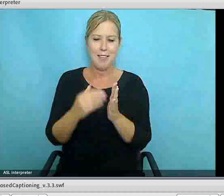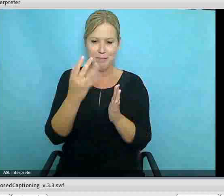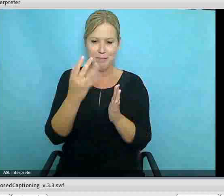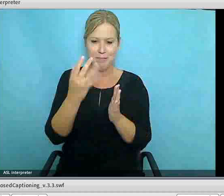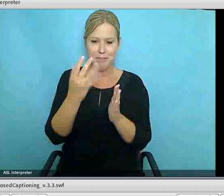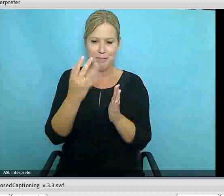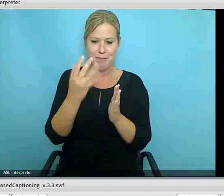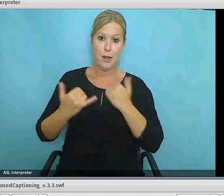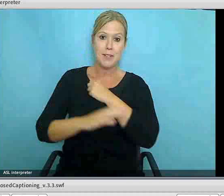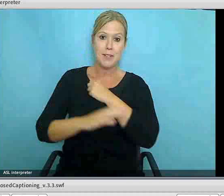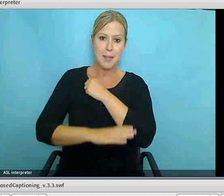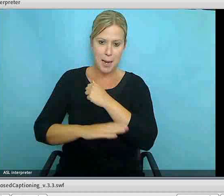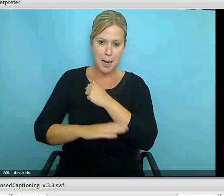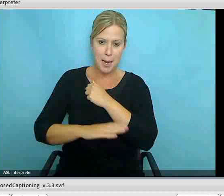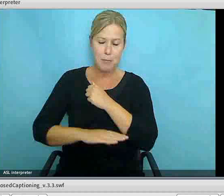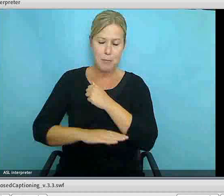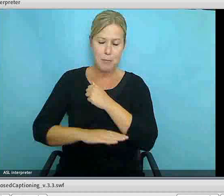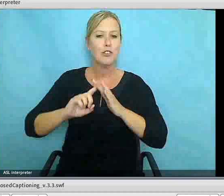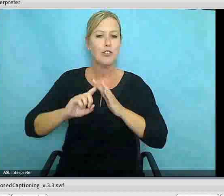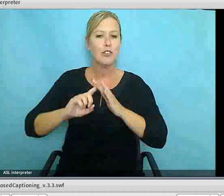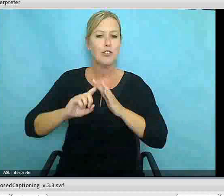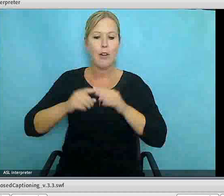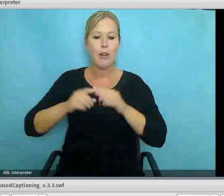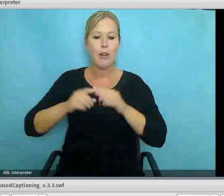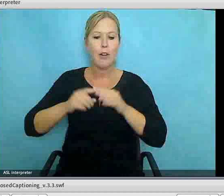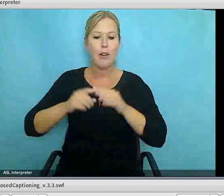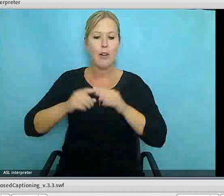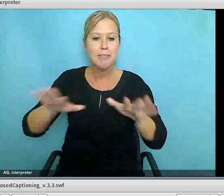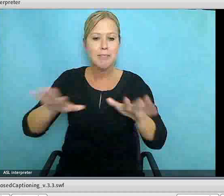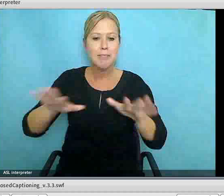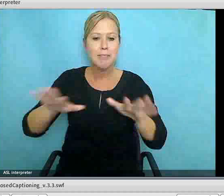self-selection letters to individuals.